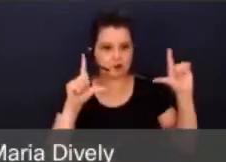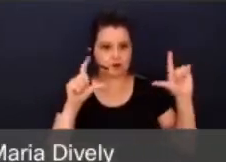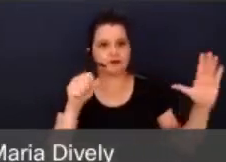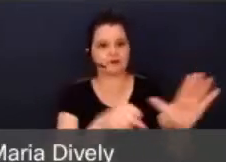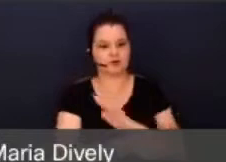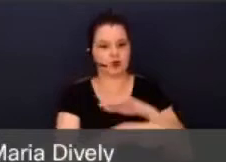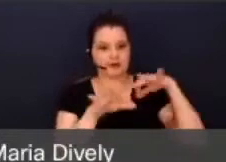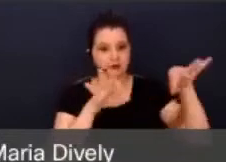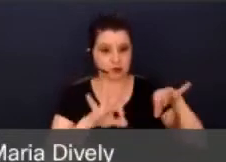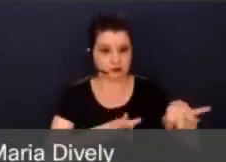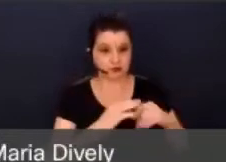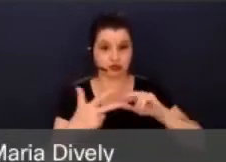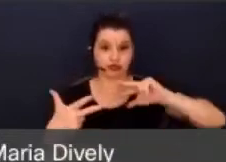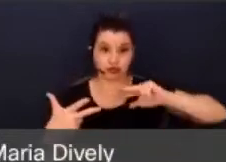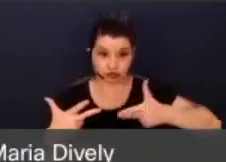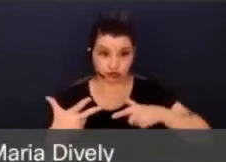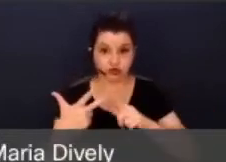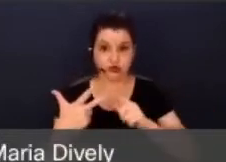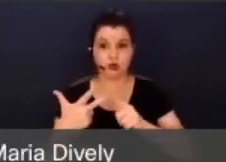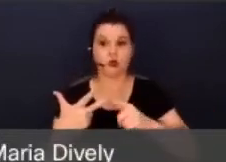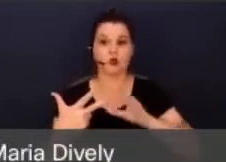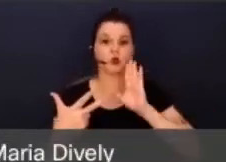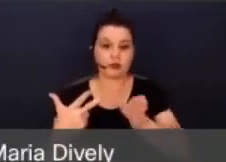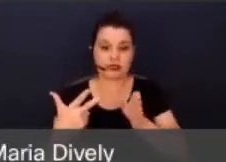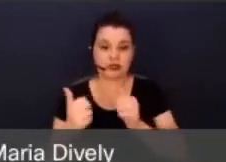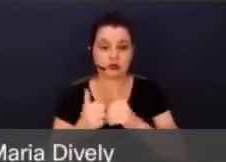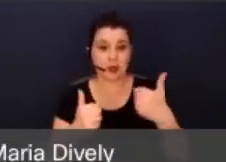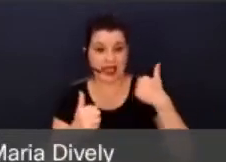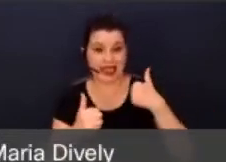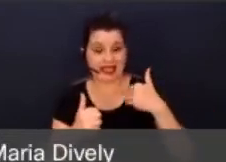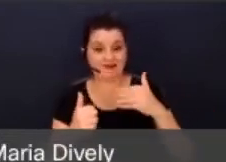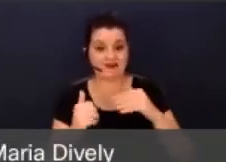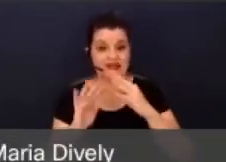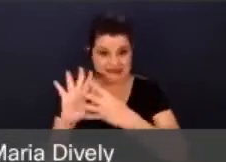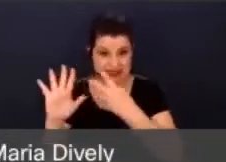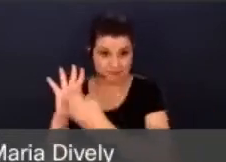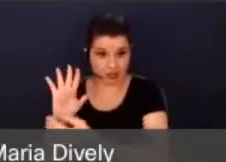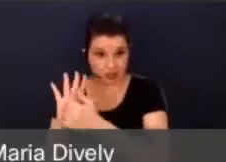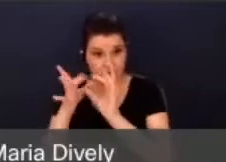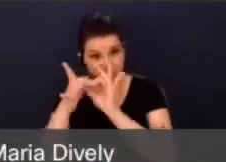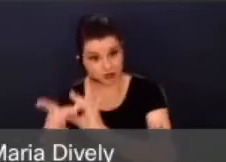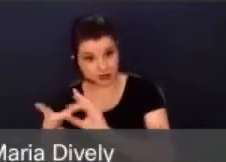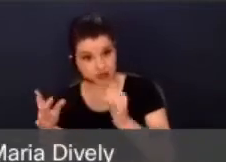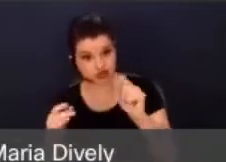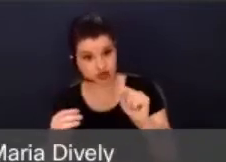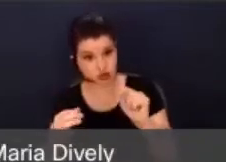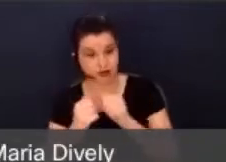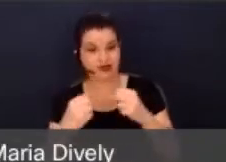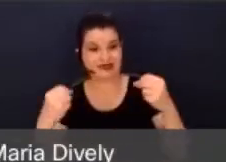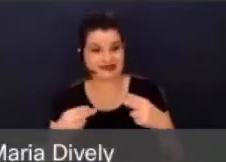and then the third thing that you could do would be to have the table that goes along with the chart, either on that slide or on